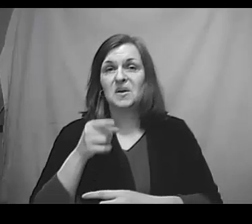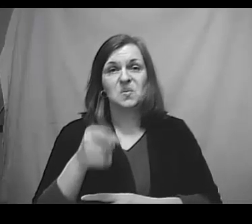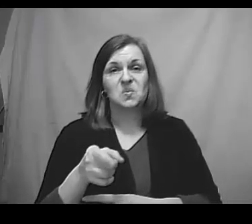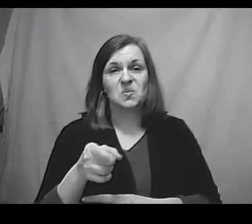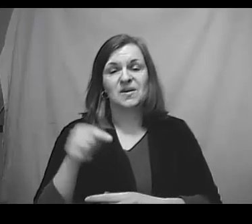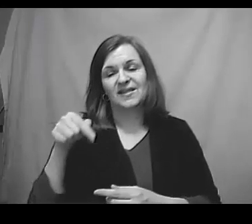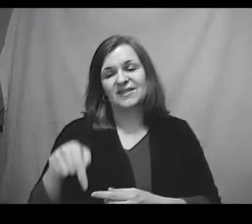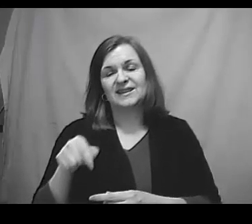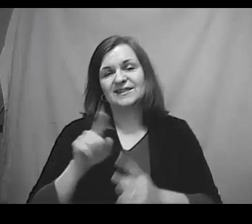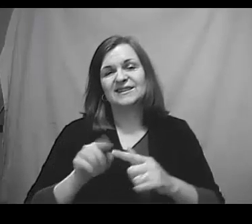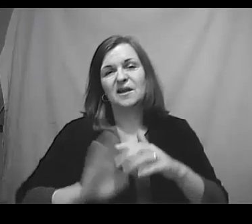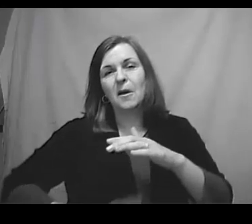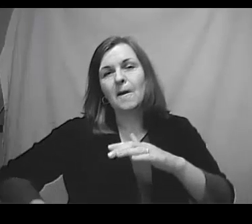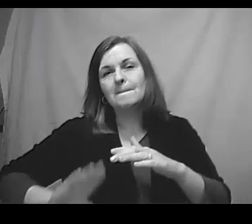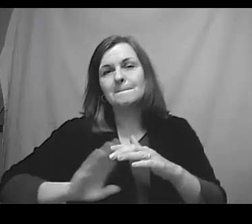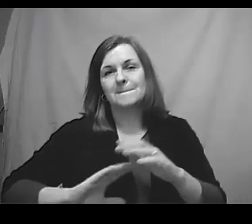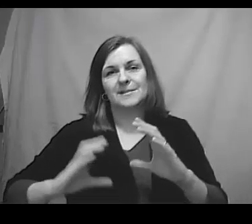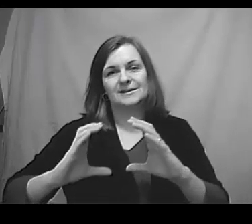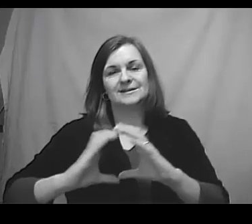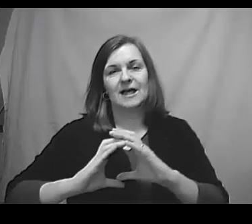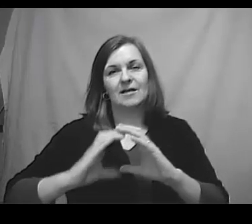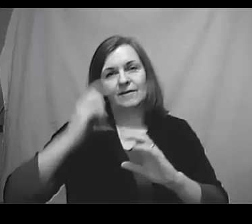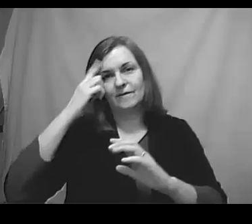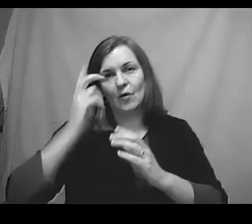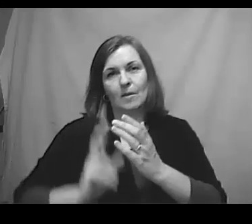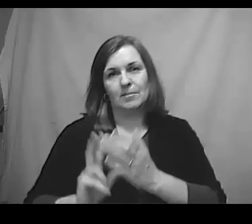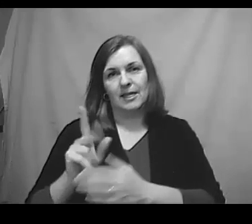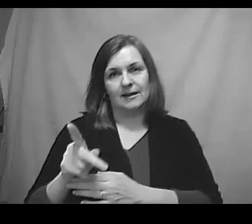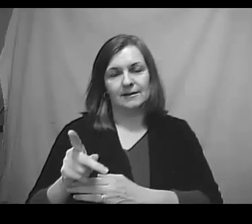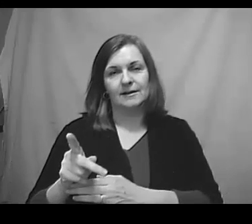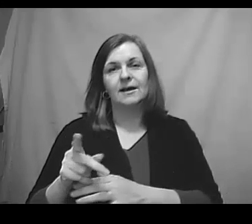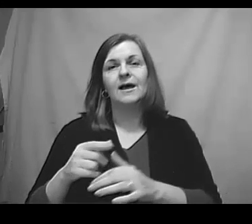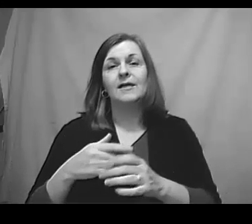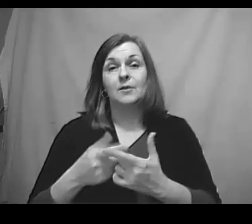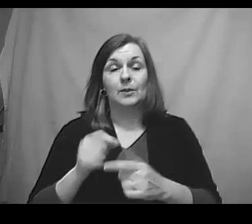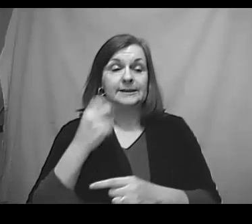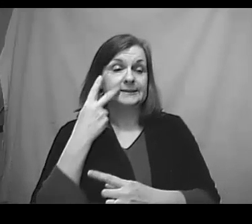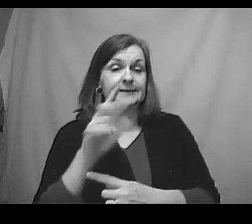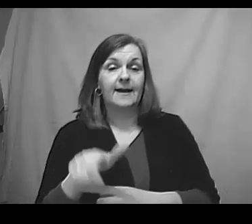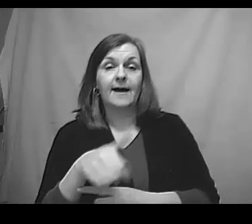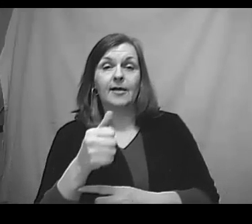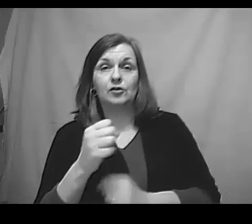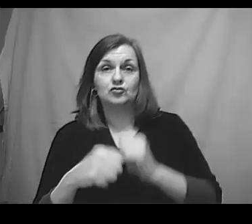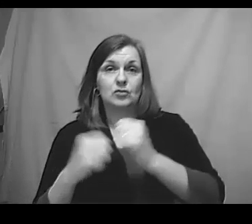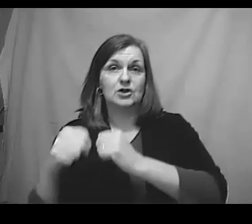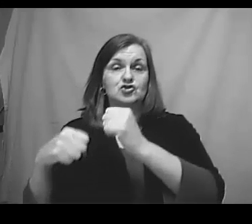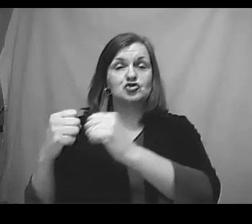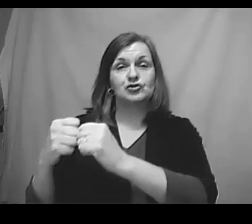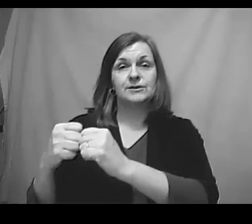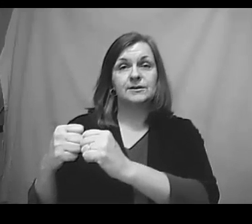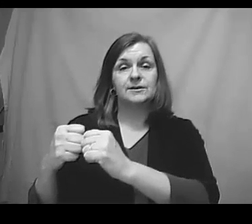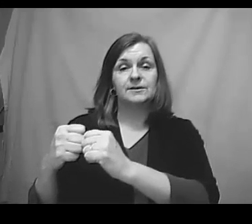cell structure for plant we can certainly look at other structures